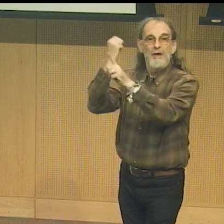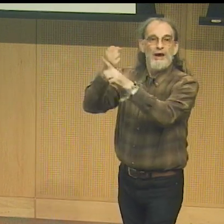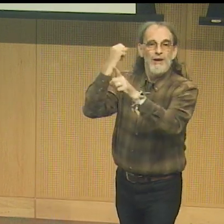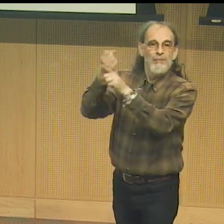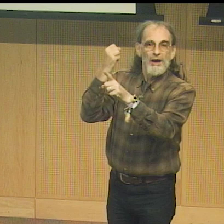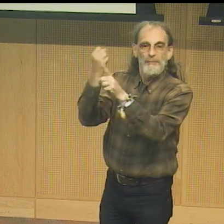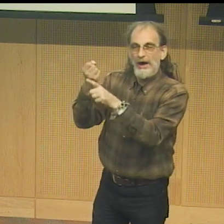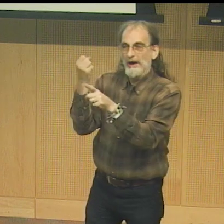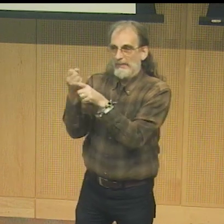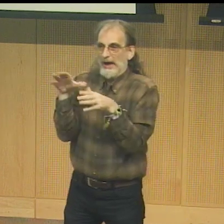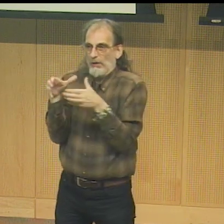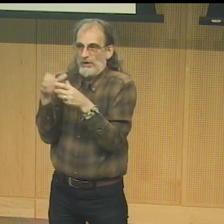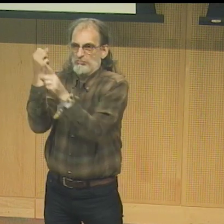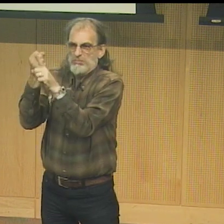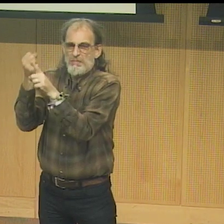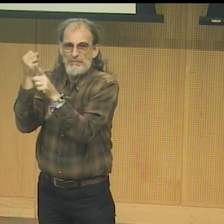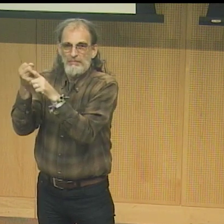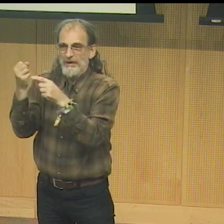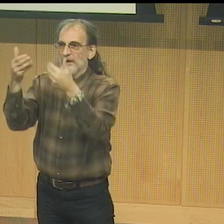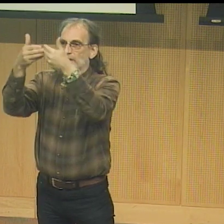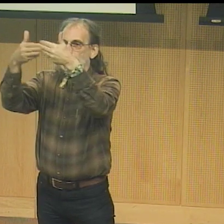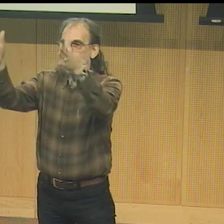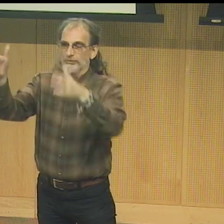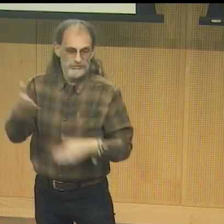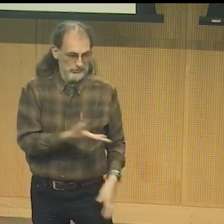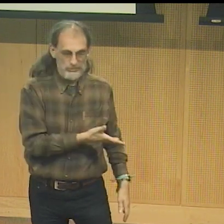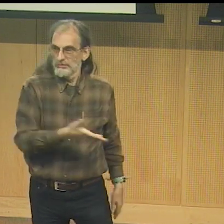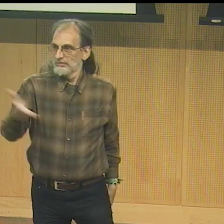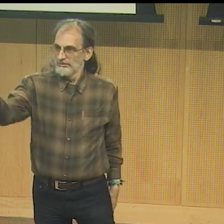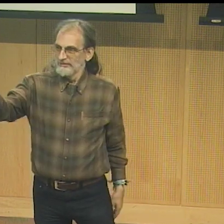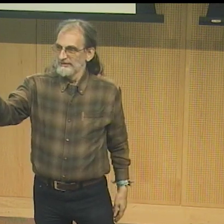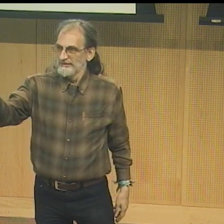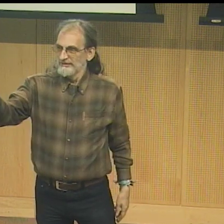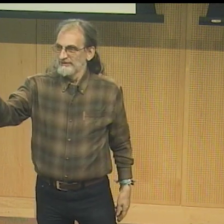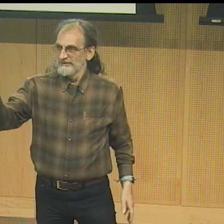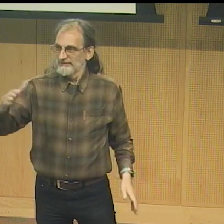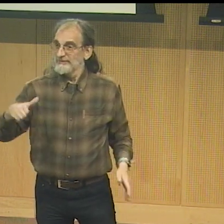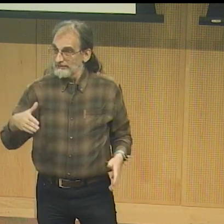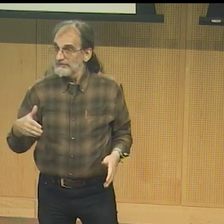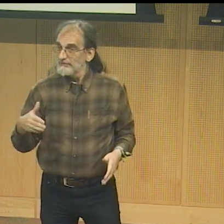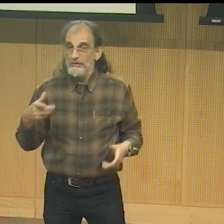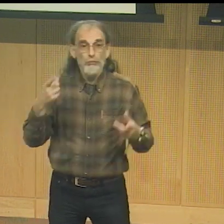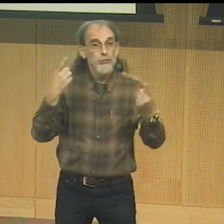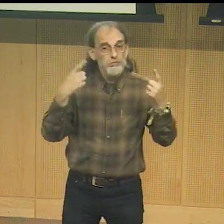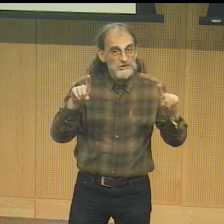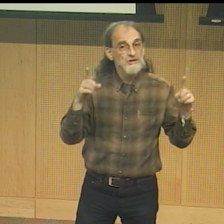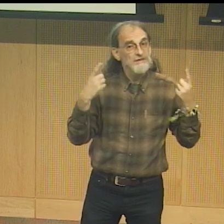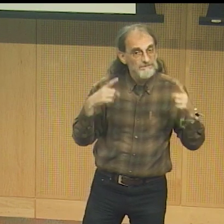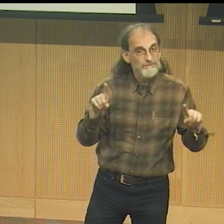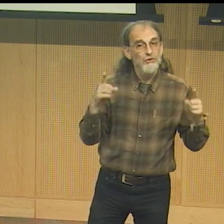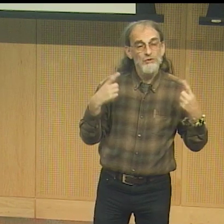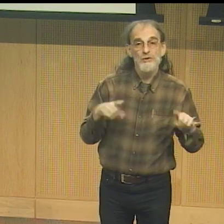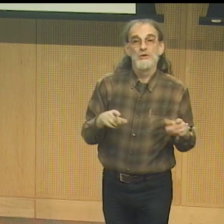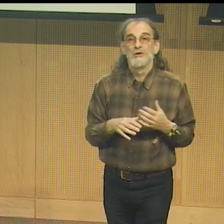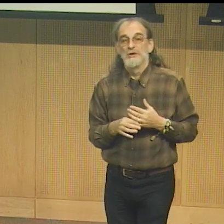who are just the faces, the public, positive faces while some of the rest of us do the dirty work,